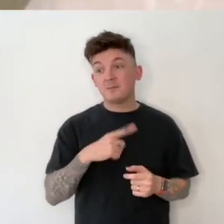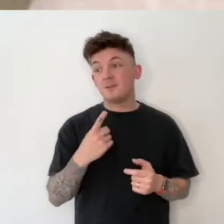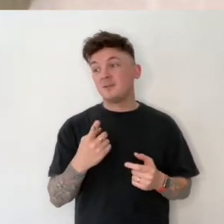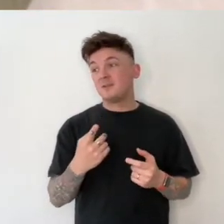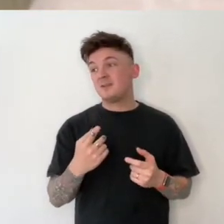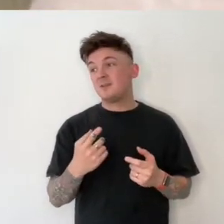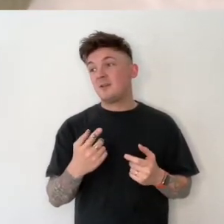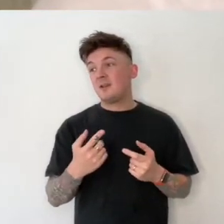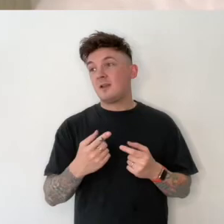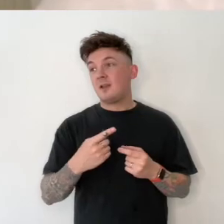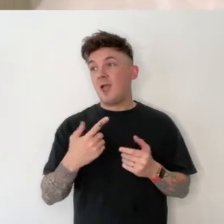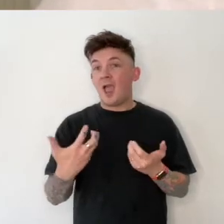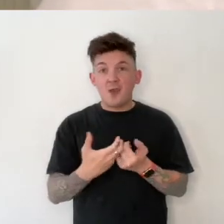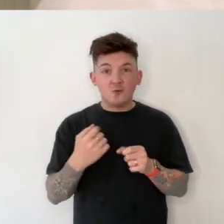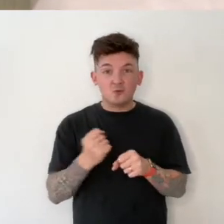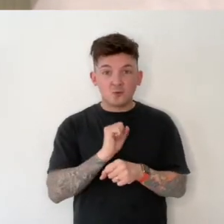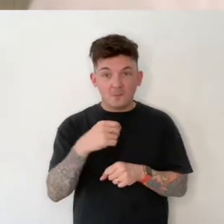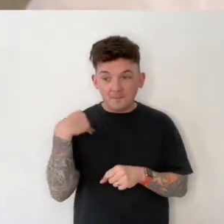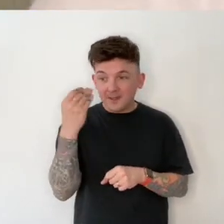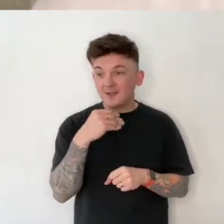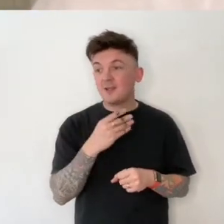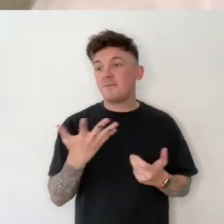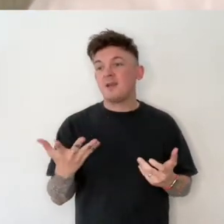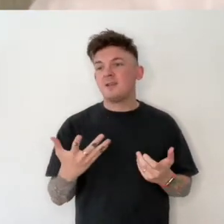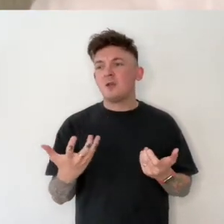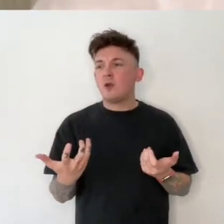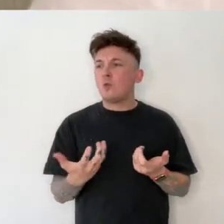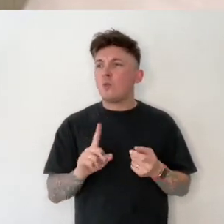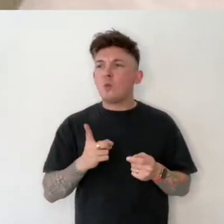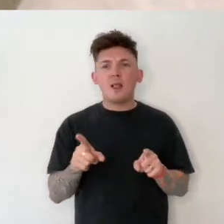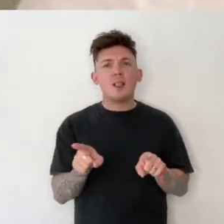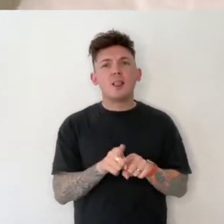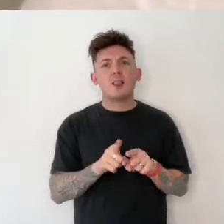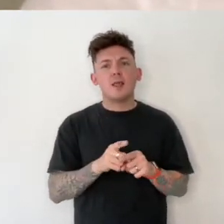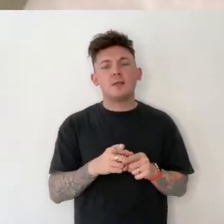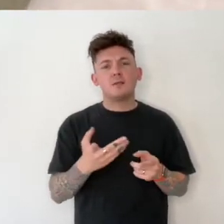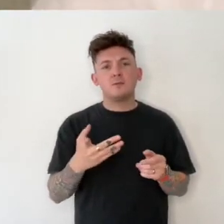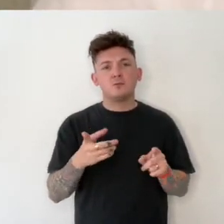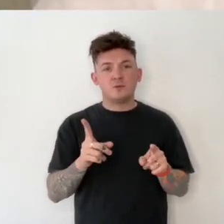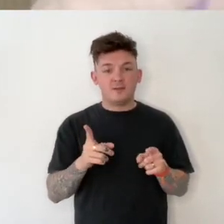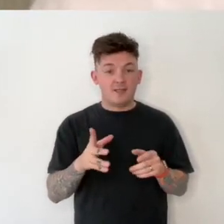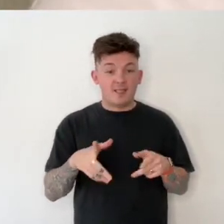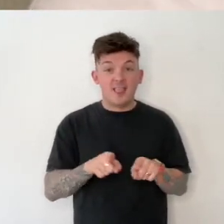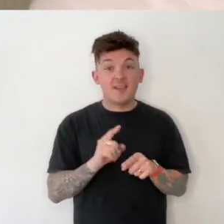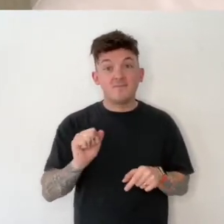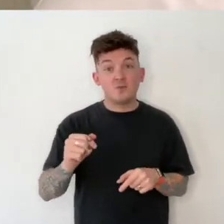giving us an insight as to um what it's like to to be in your shoes, to educate us a little